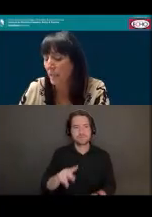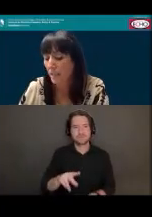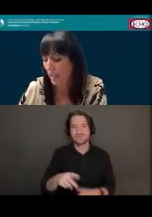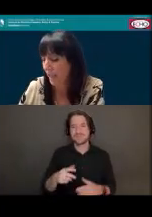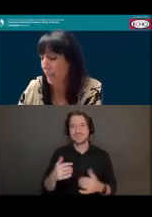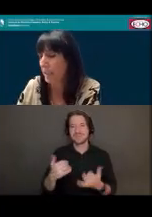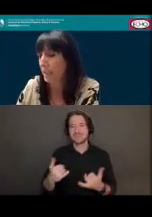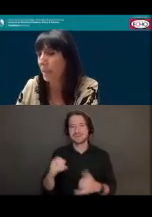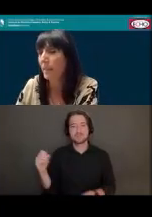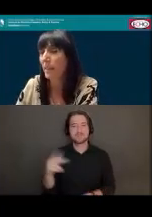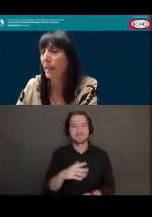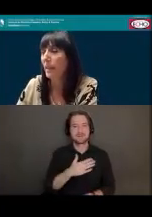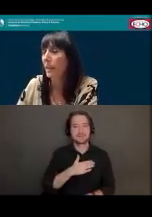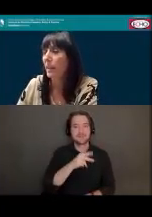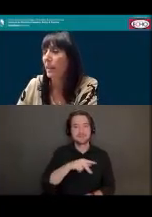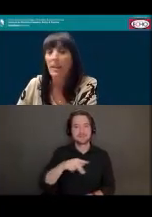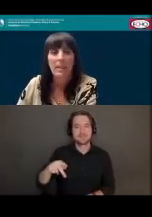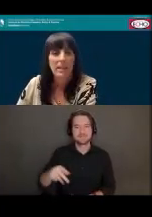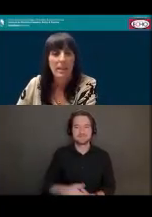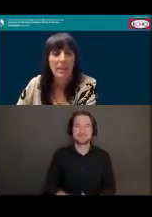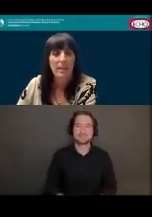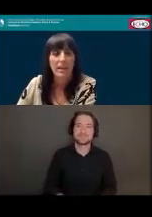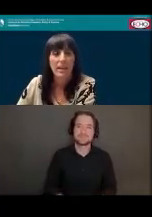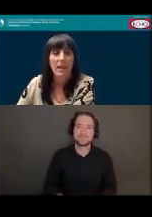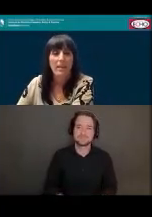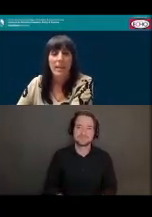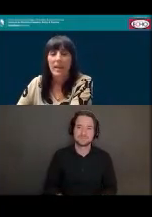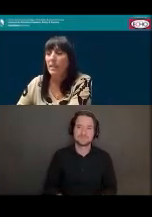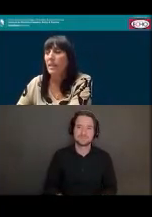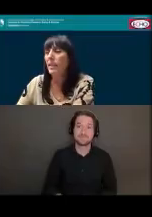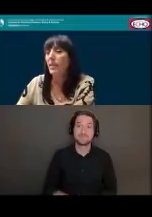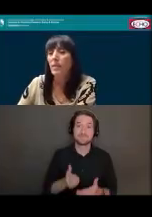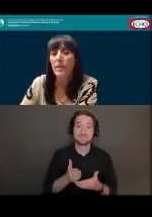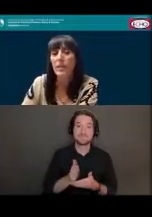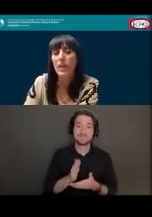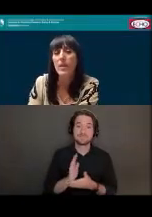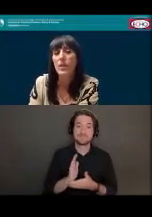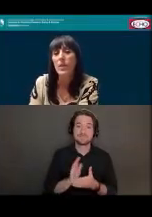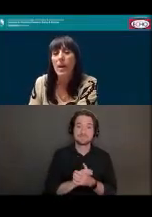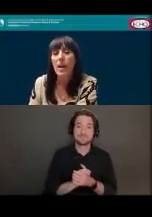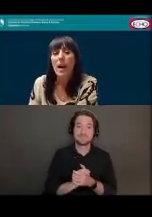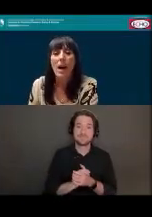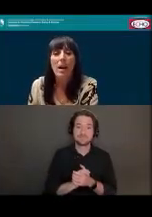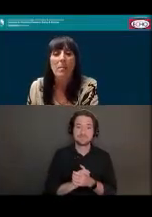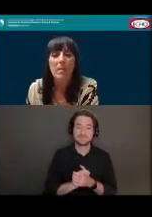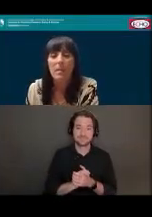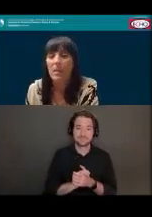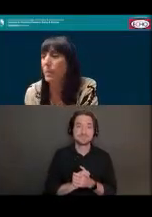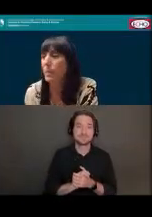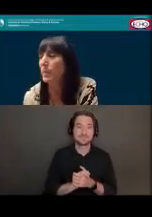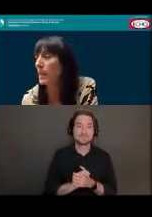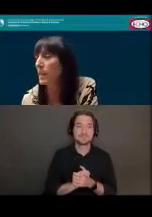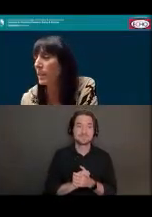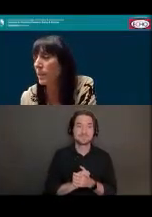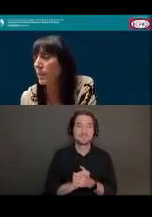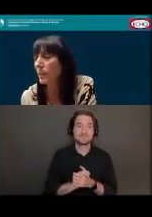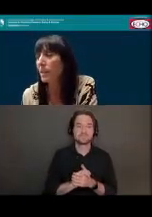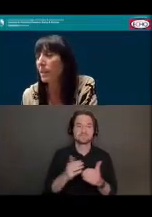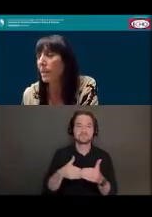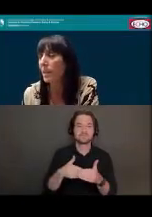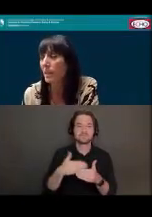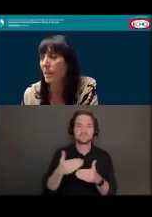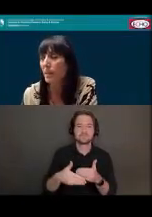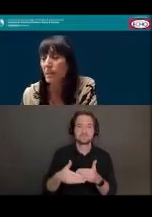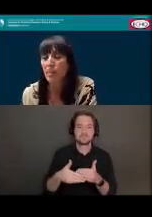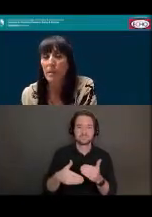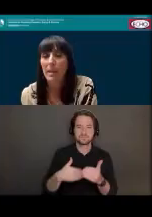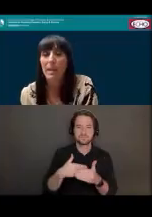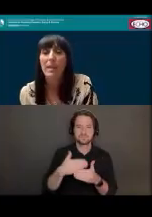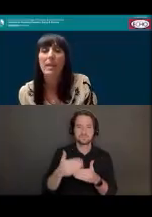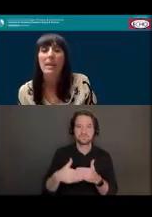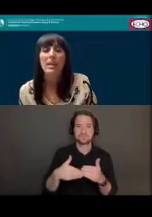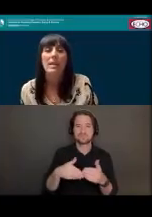slides. All right, so the next one, the next type of play, is